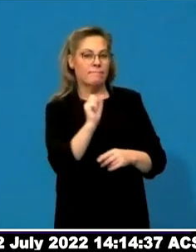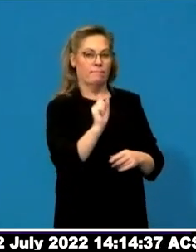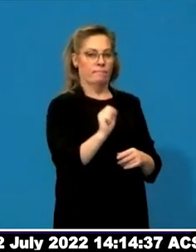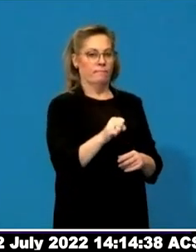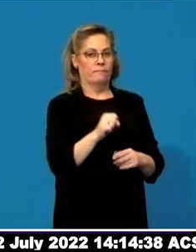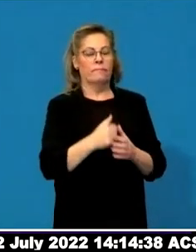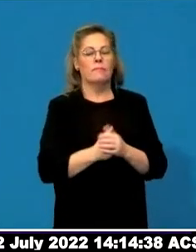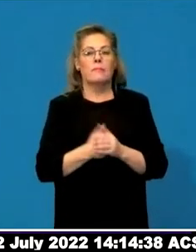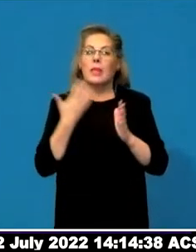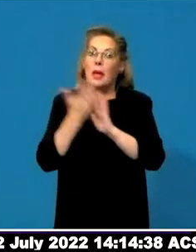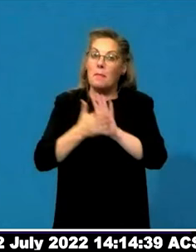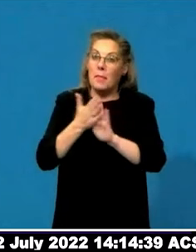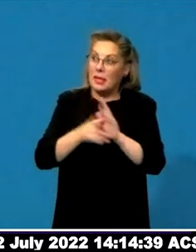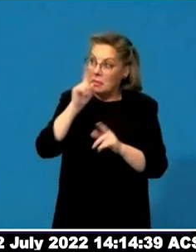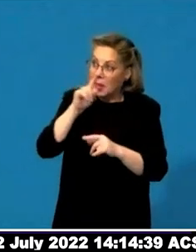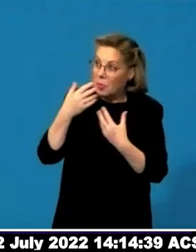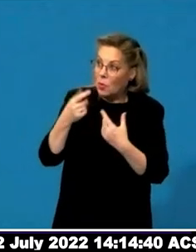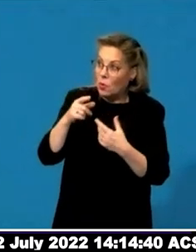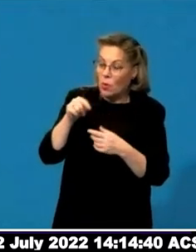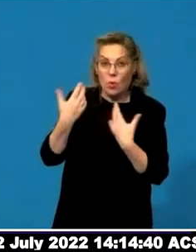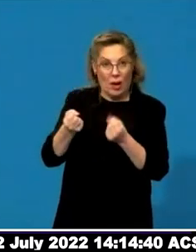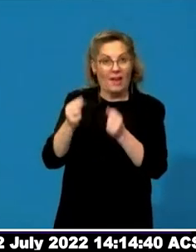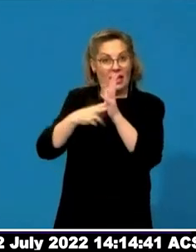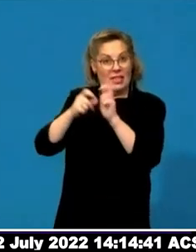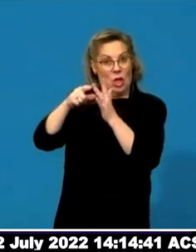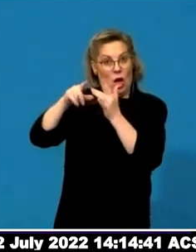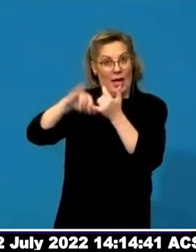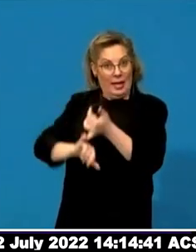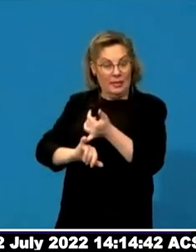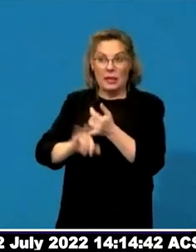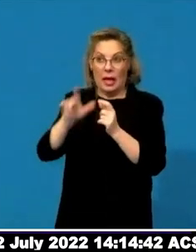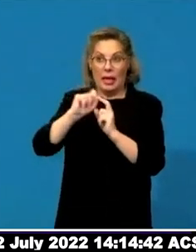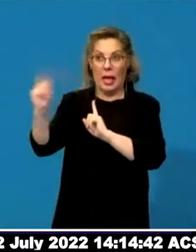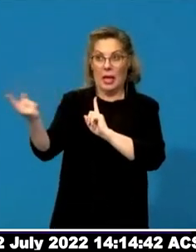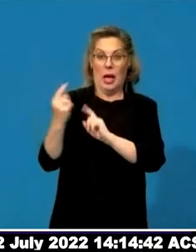in the NDIS can come to you and say, "Please, help me fill in the forms